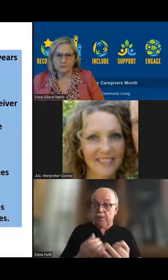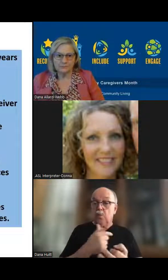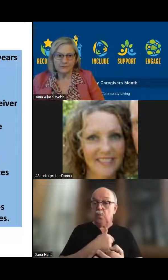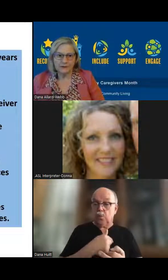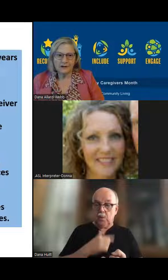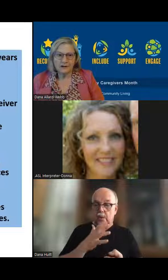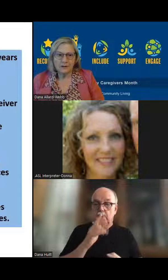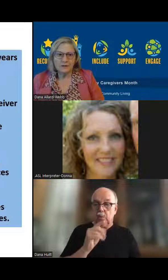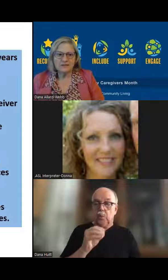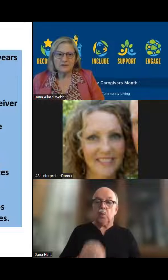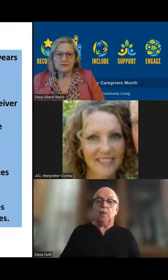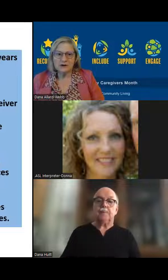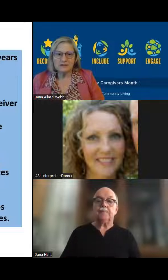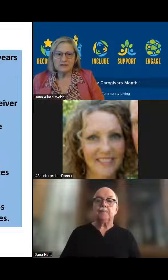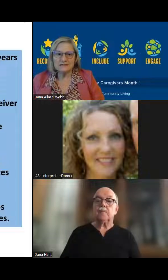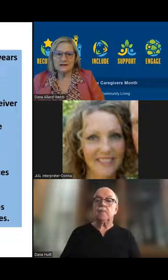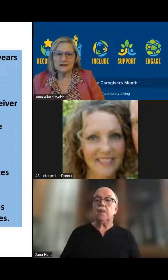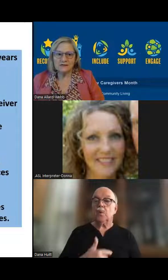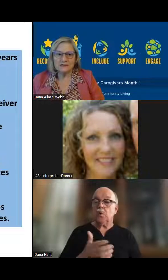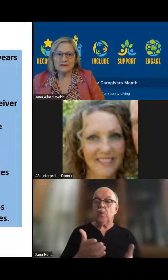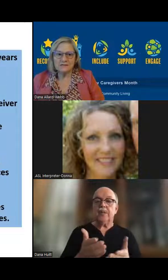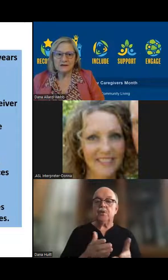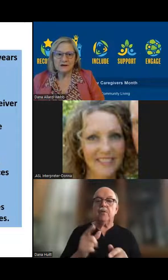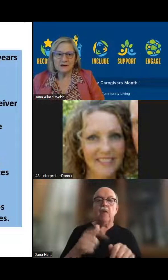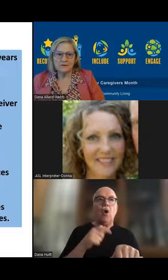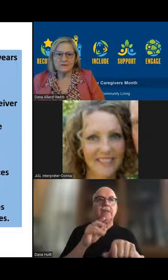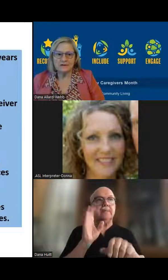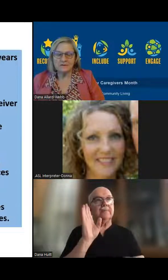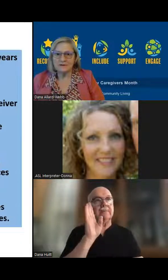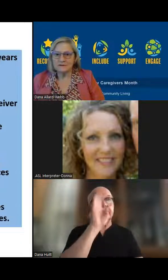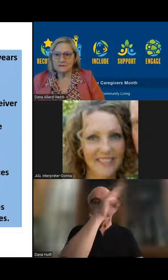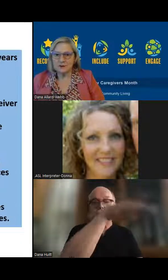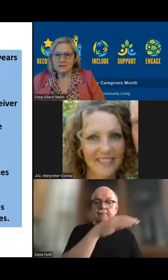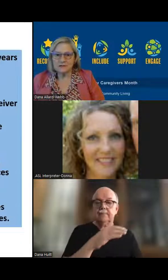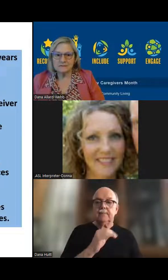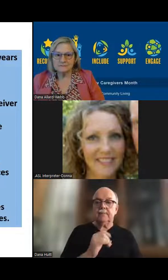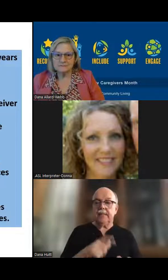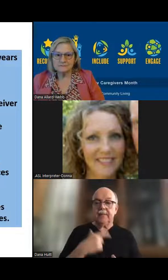Pathways to Career Advancement. So next slide, please.